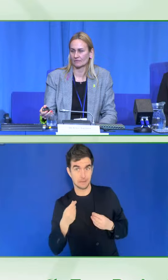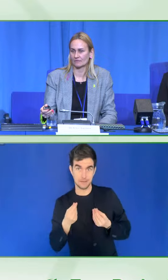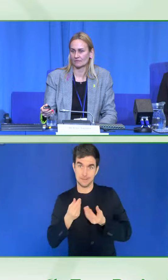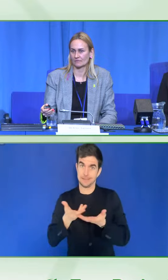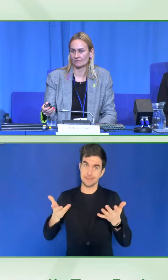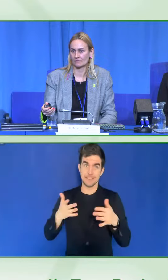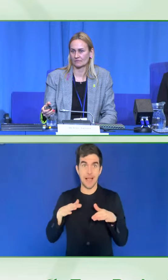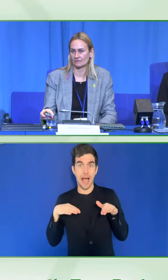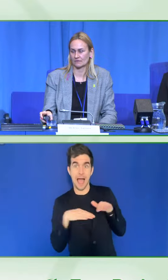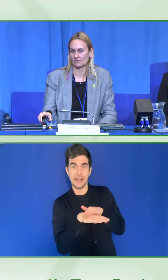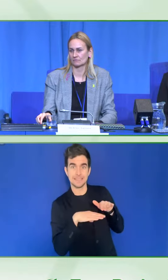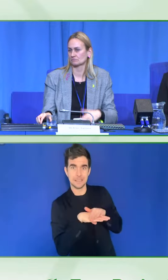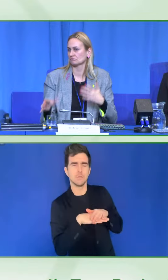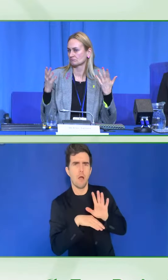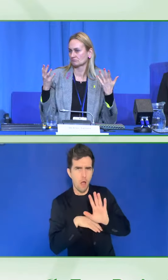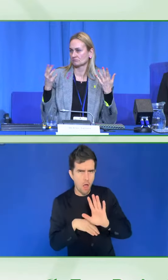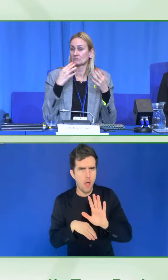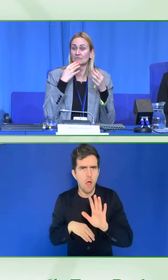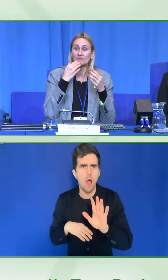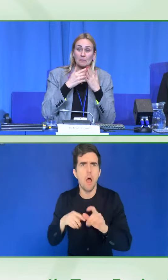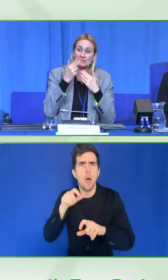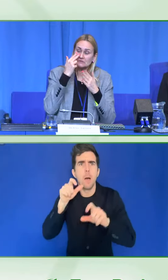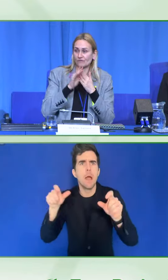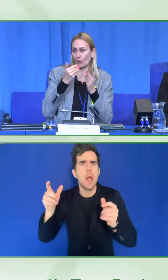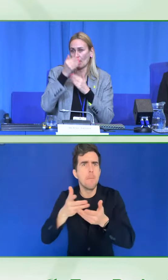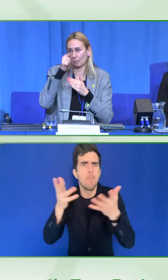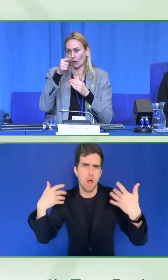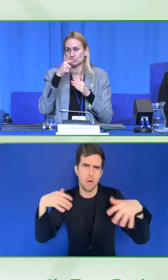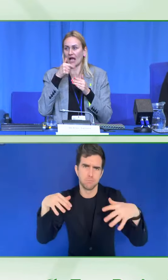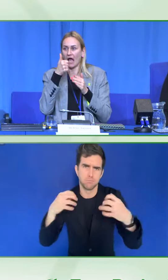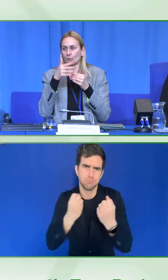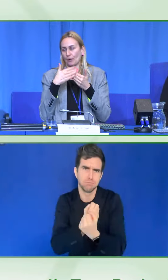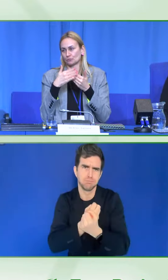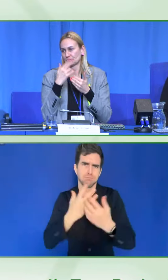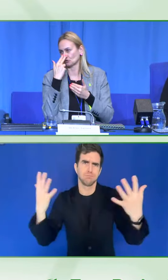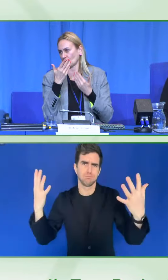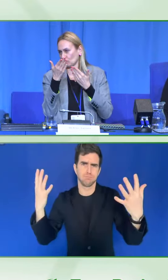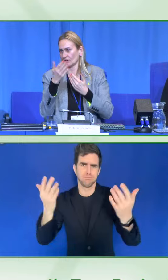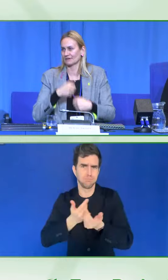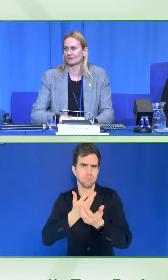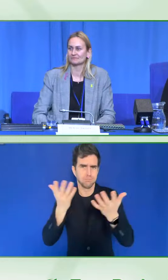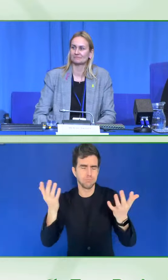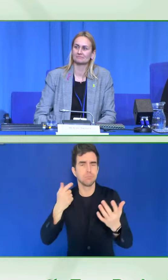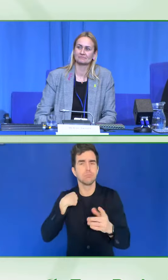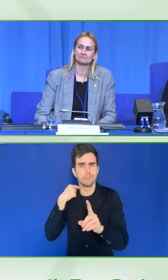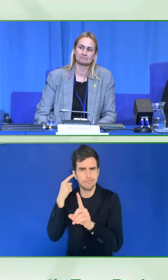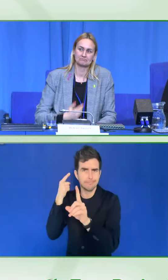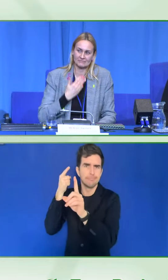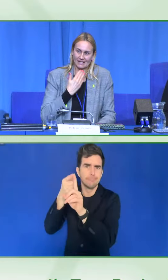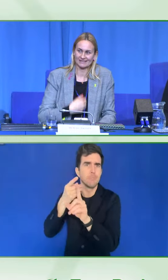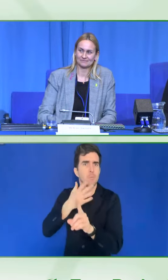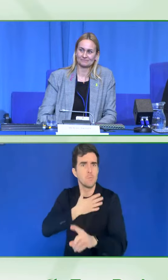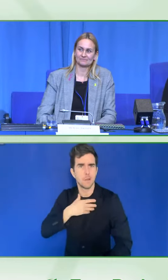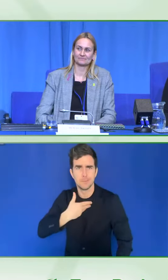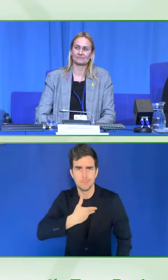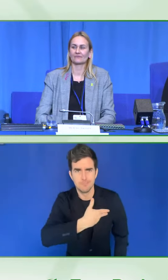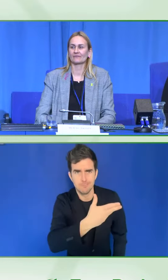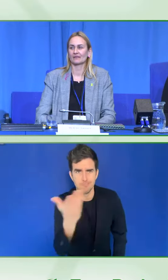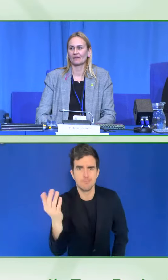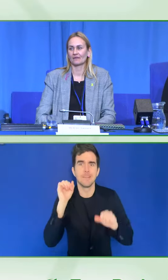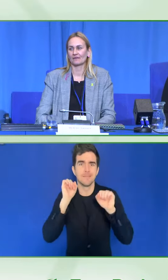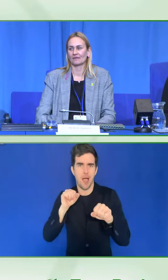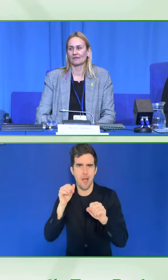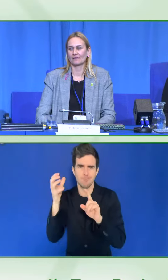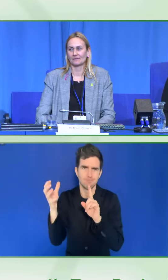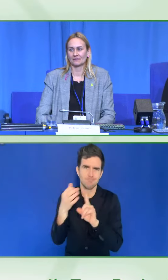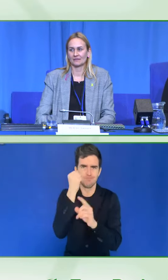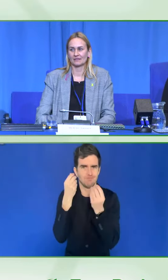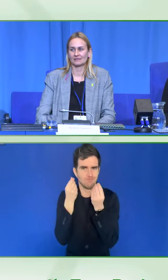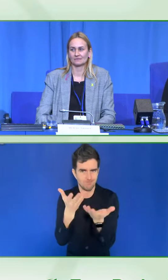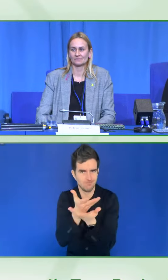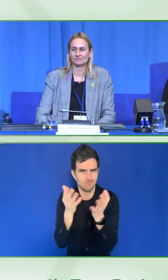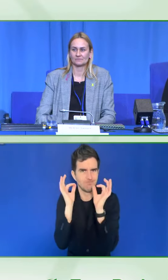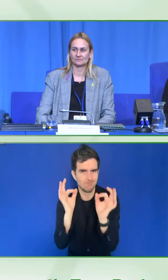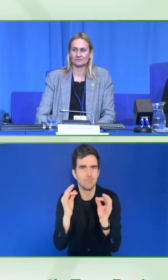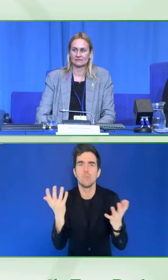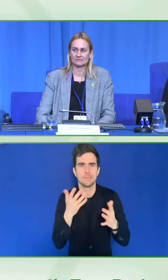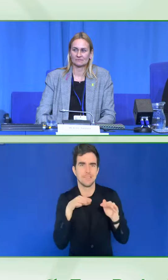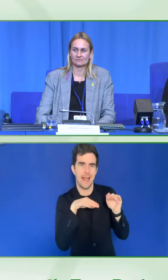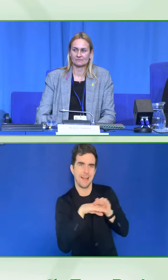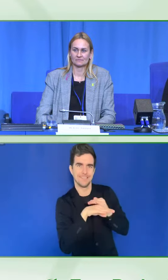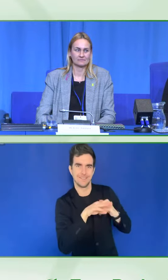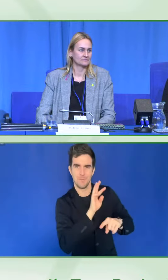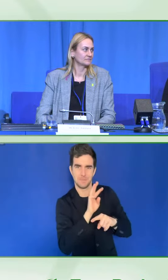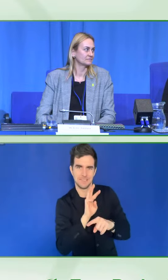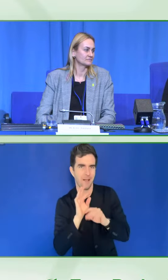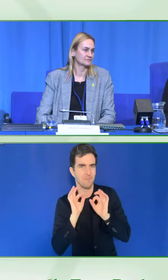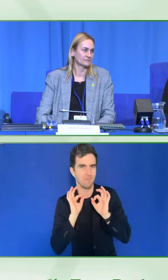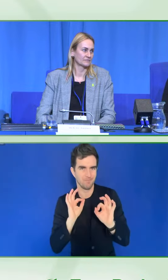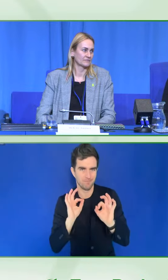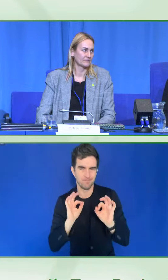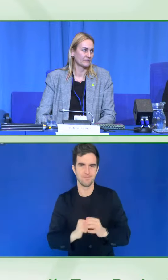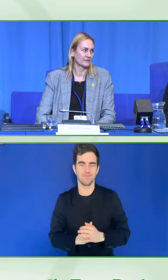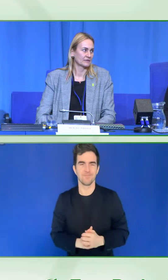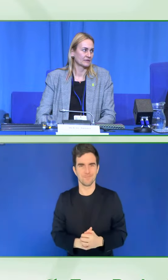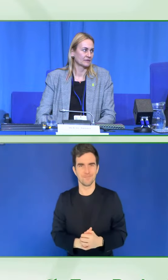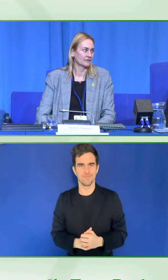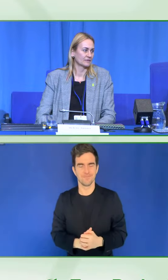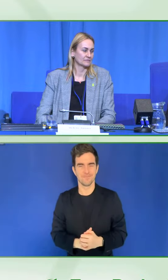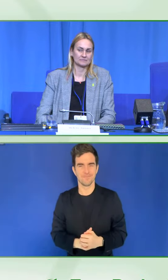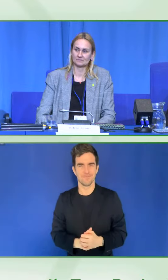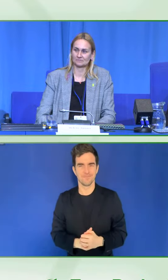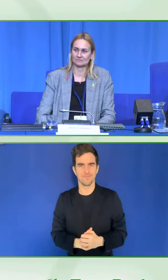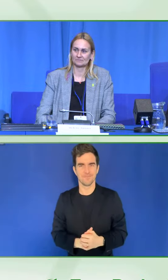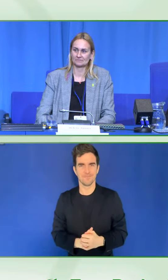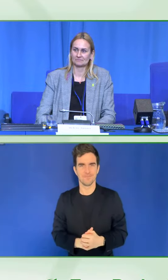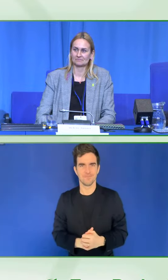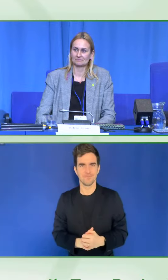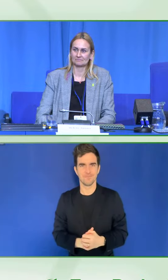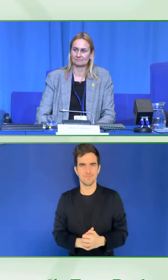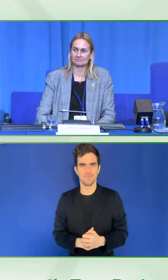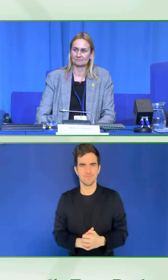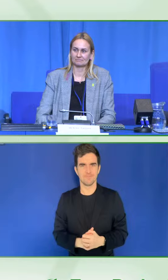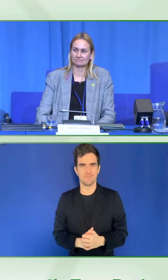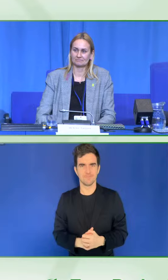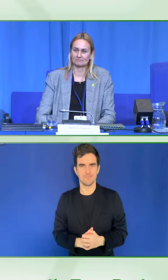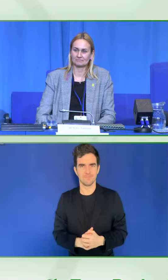Such as deaf people, people who are hard of hearing, or becoming a later by age, Deaf.